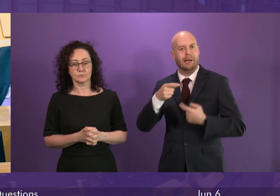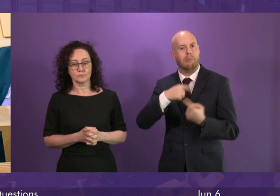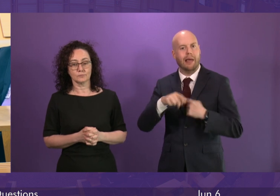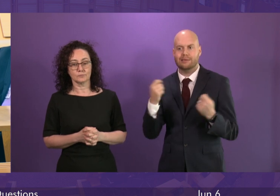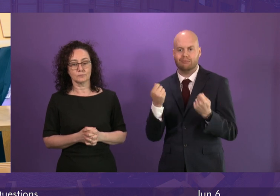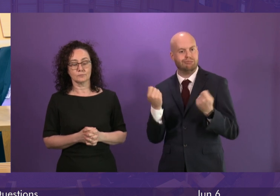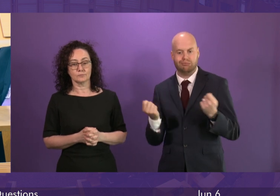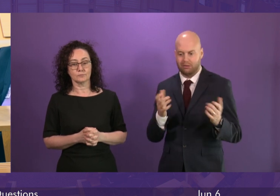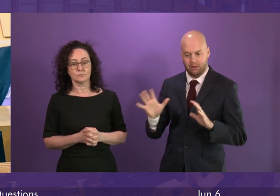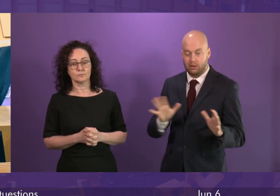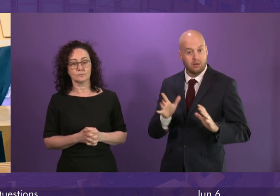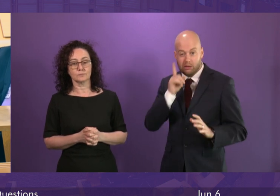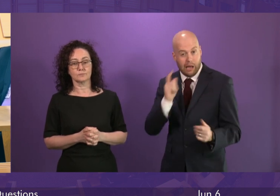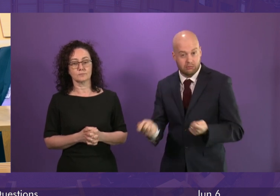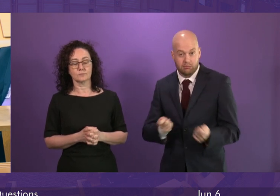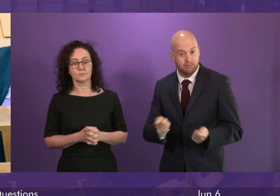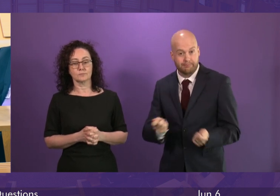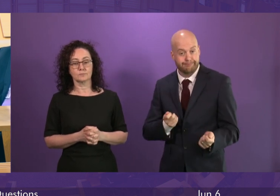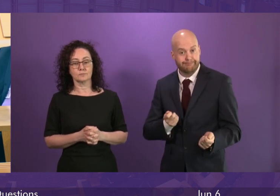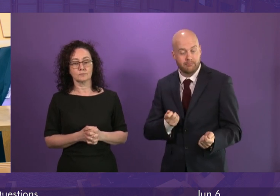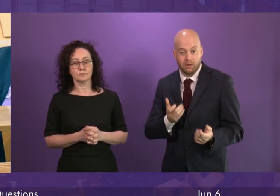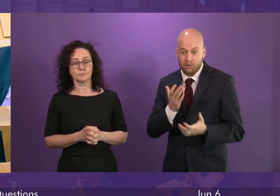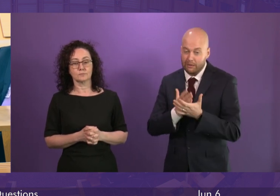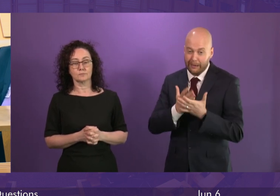the Parliament that “it’s a disgrace” that “schools actually have national 4,